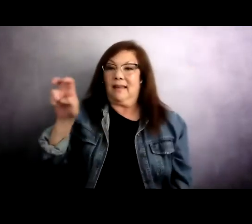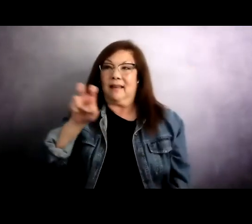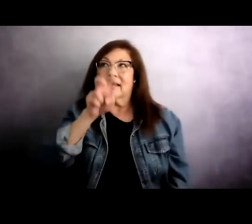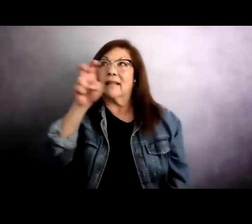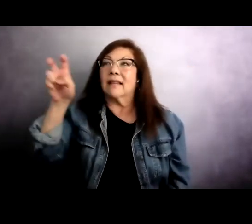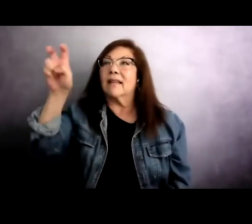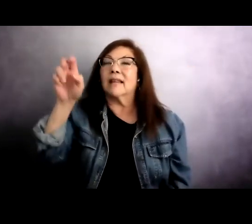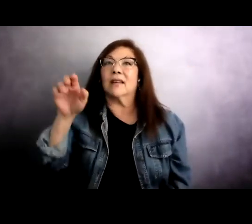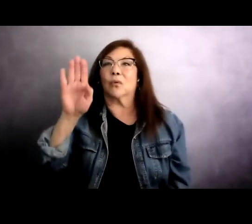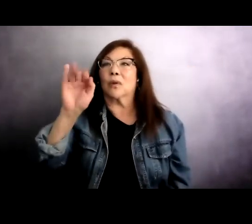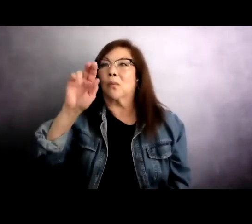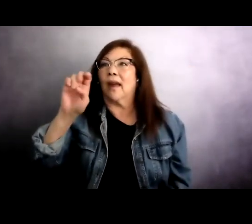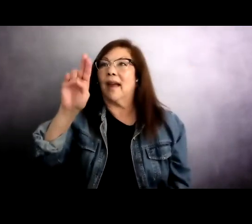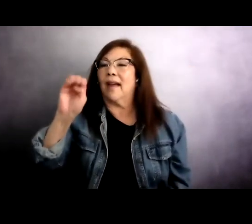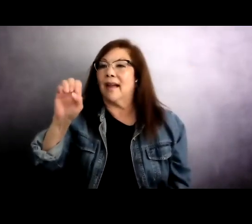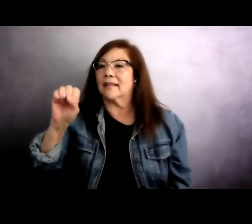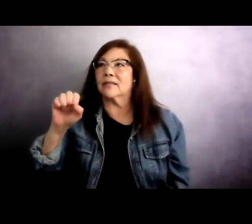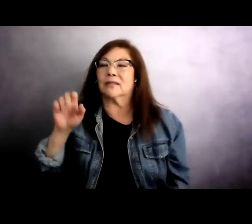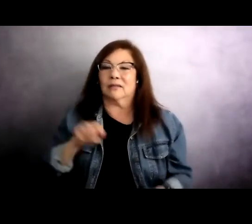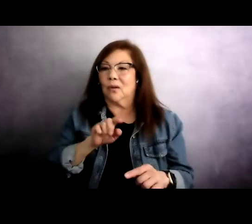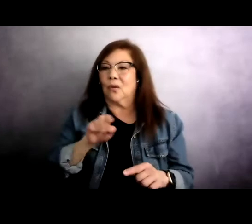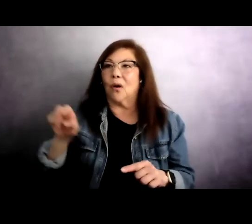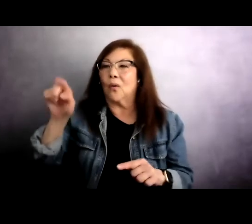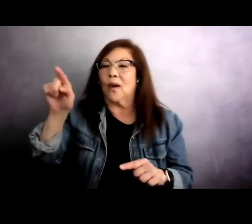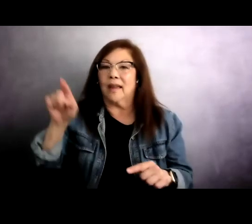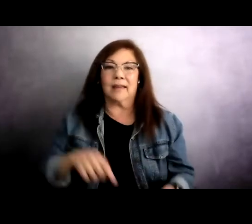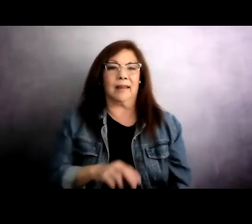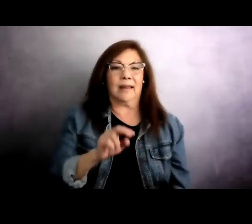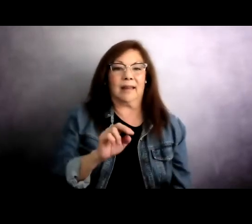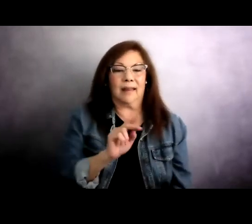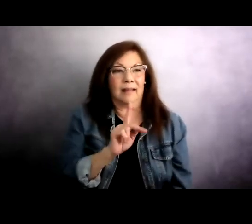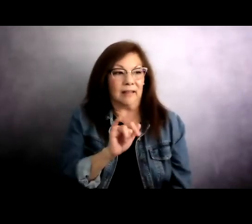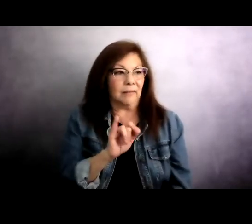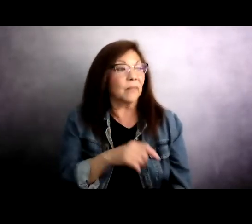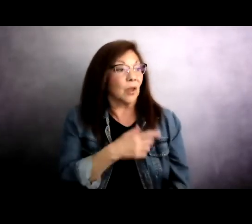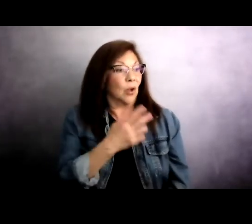walkway at all course room. I made Nick choose something for himself, Gatsby said with a